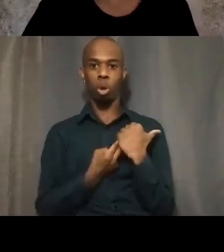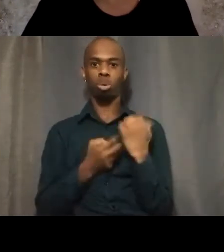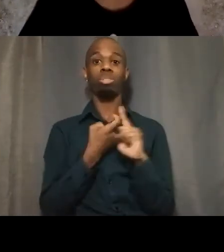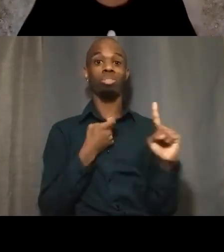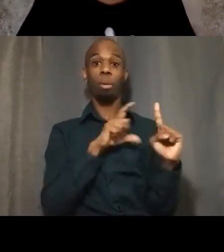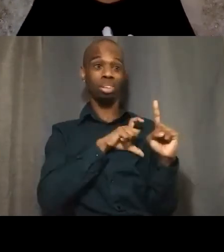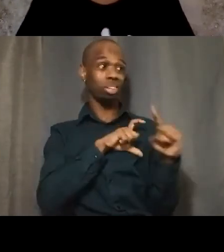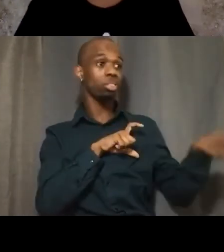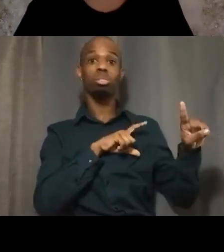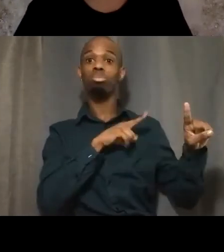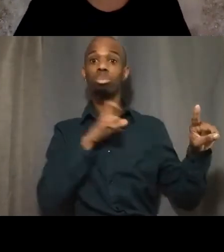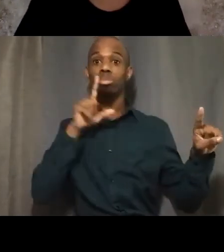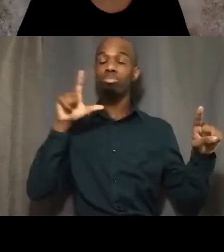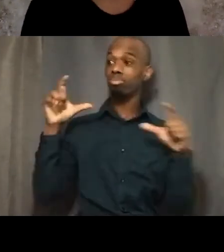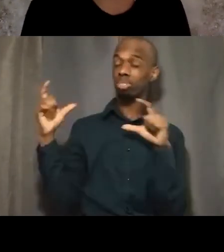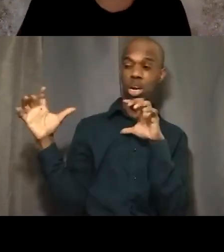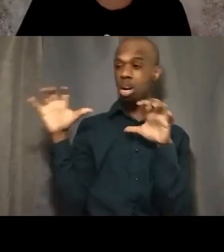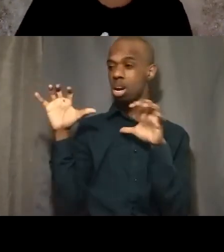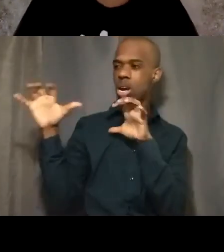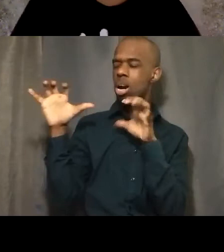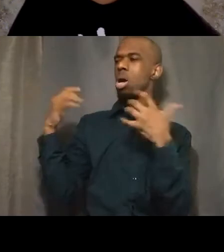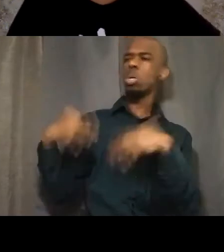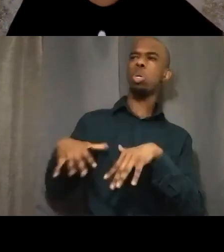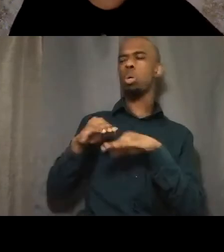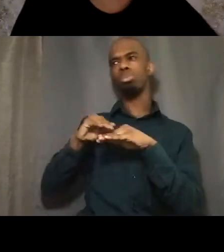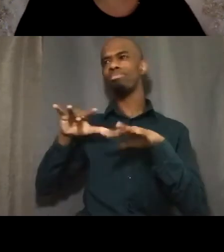It's really common sense, but we know we have a huge,